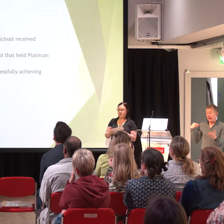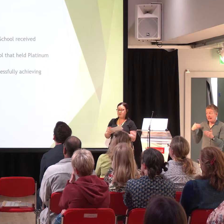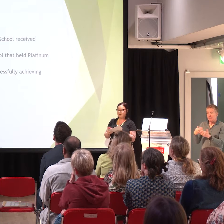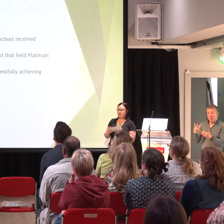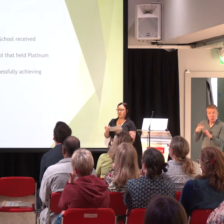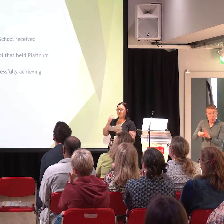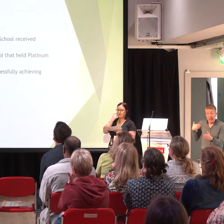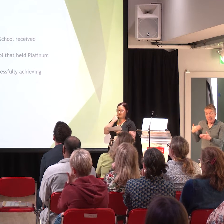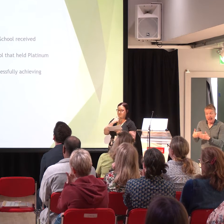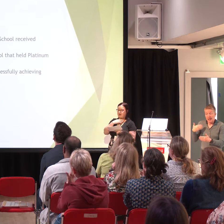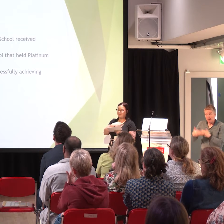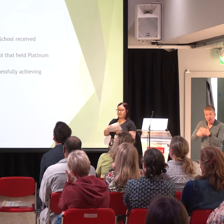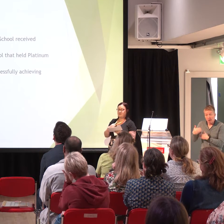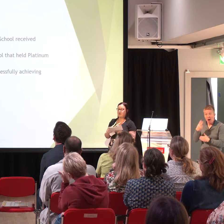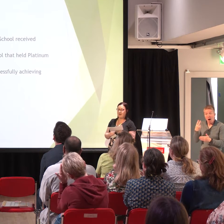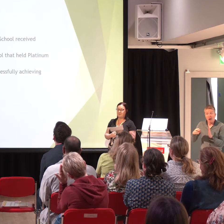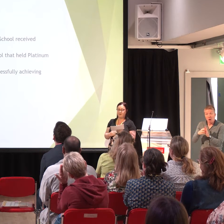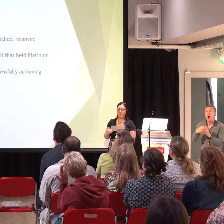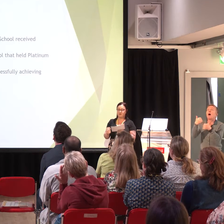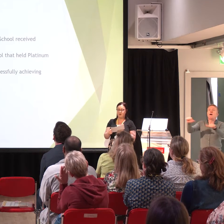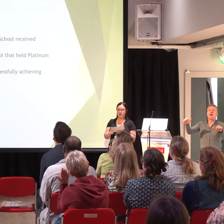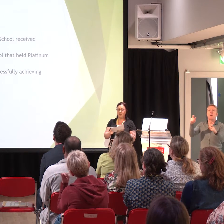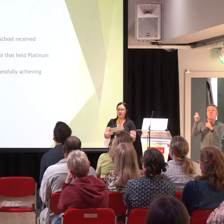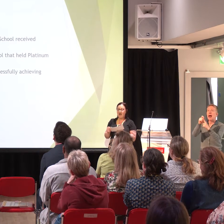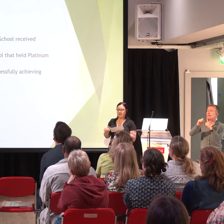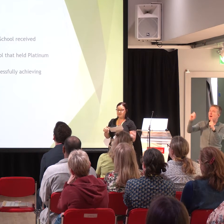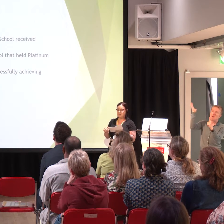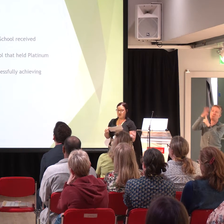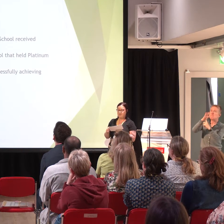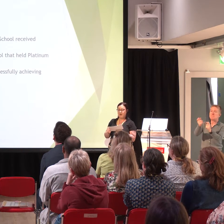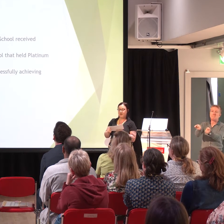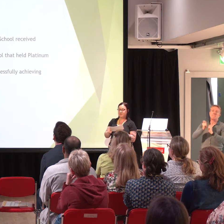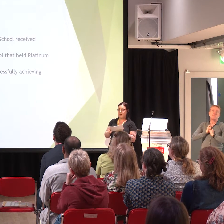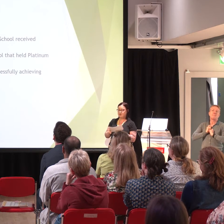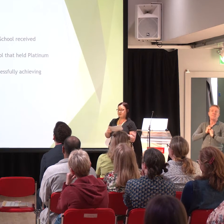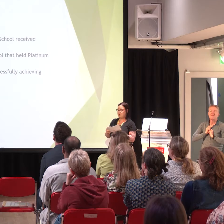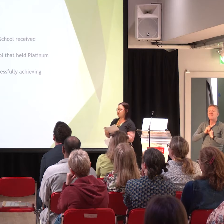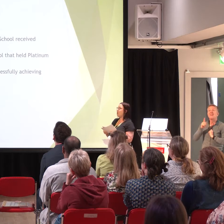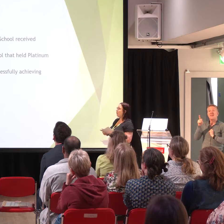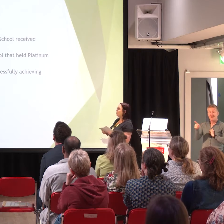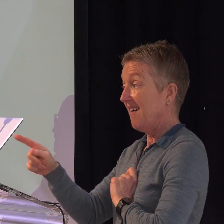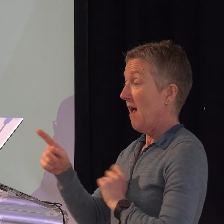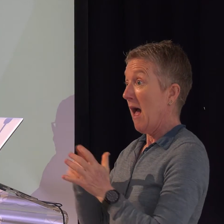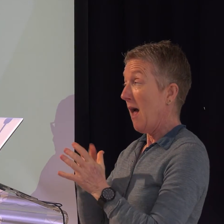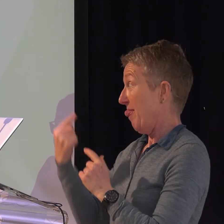Ashmount School received a platinum Artsmark. At this time, Ashmount School was the only special school